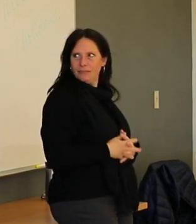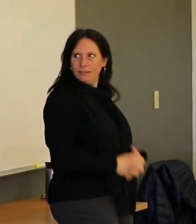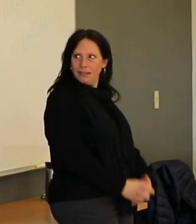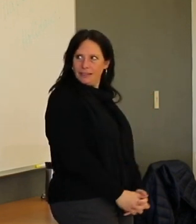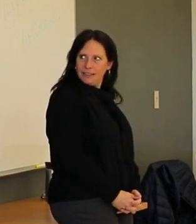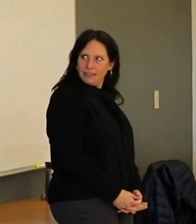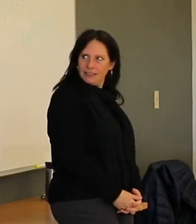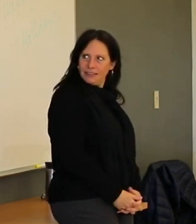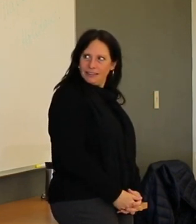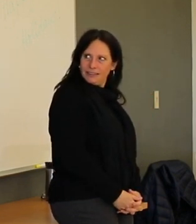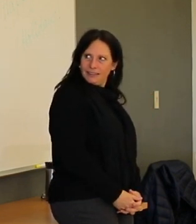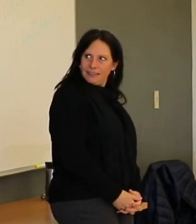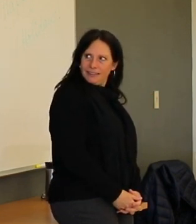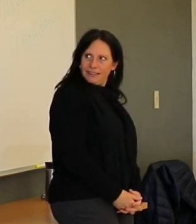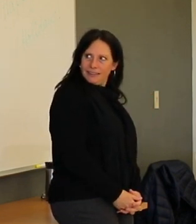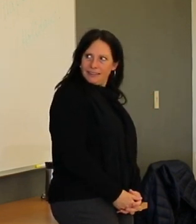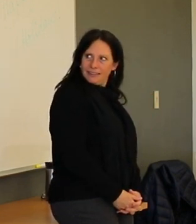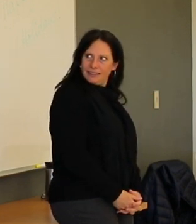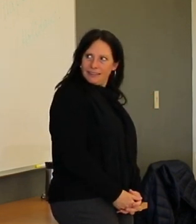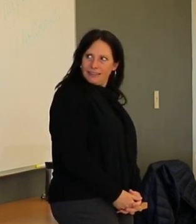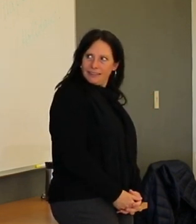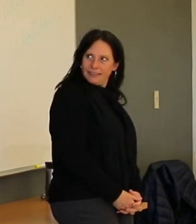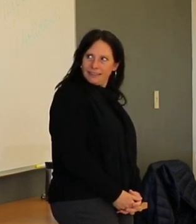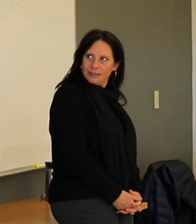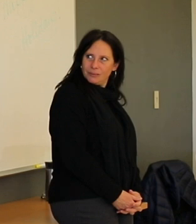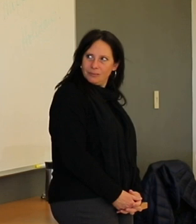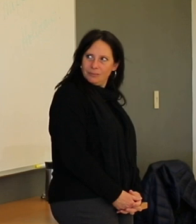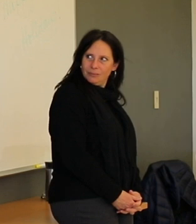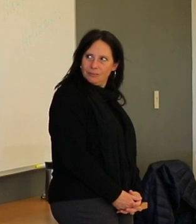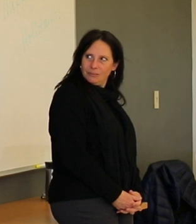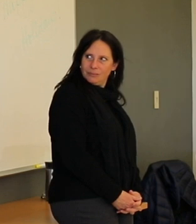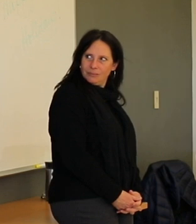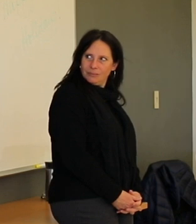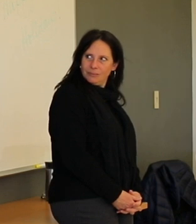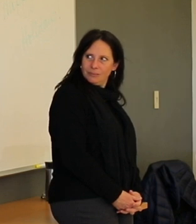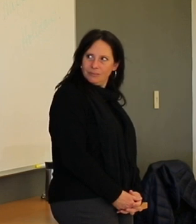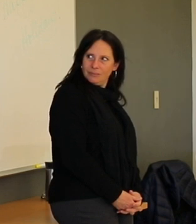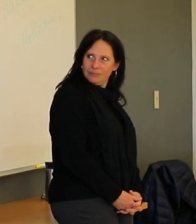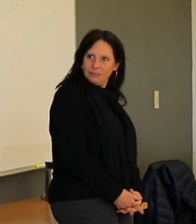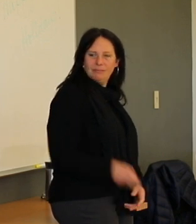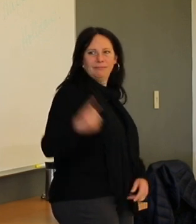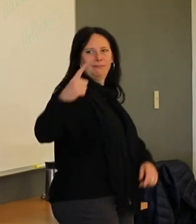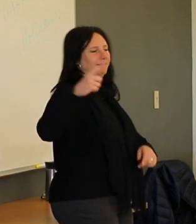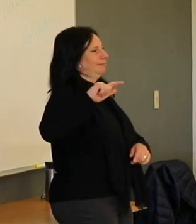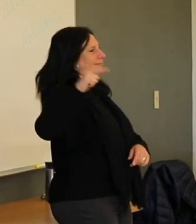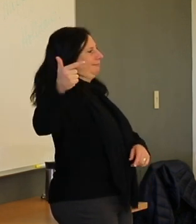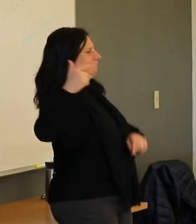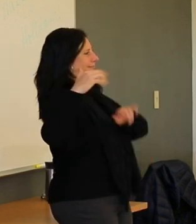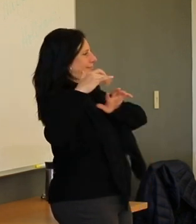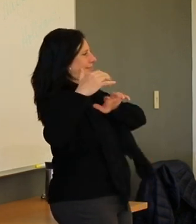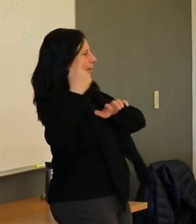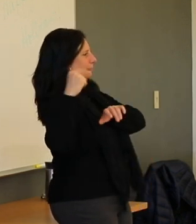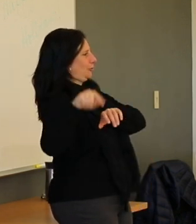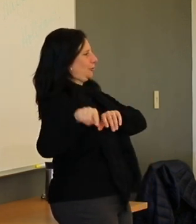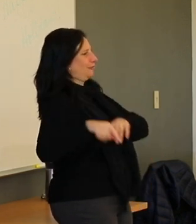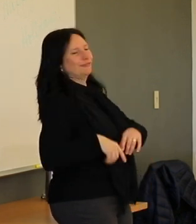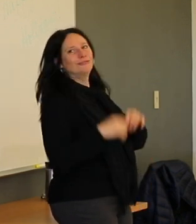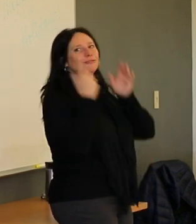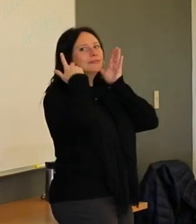Let. It out. I'll type it here. Yeah? Yeah. Okay. This put outcome one.